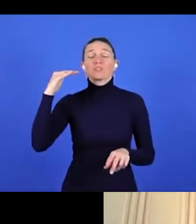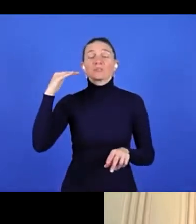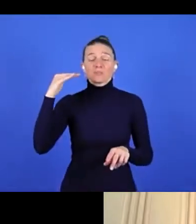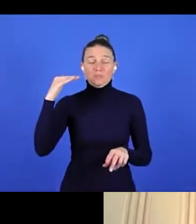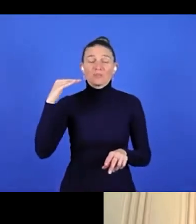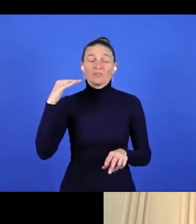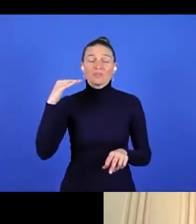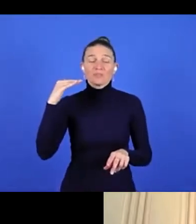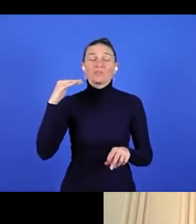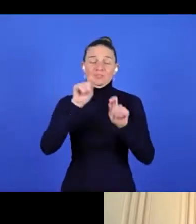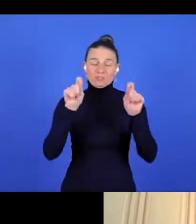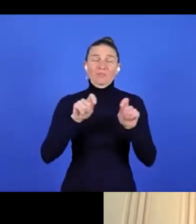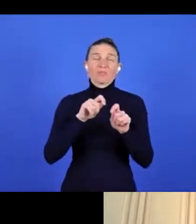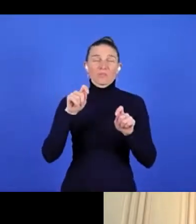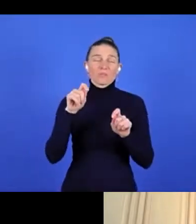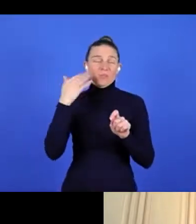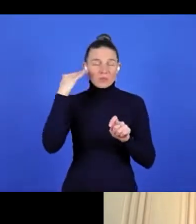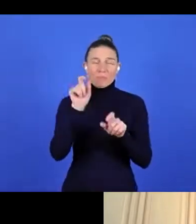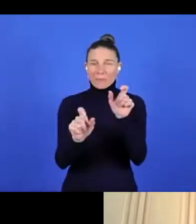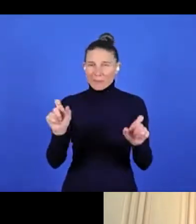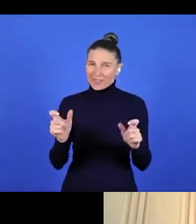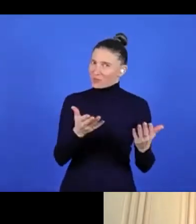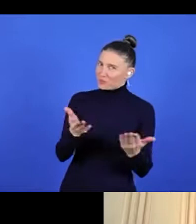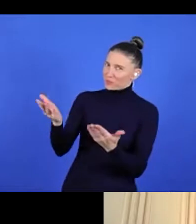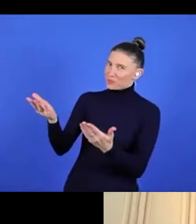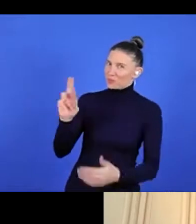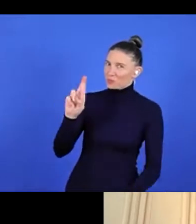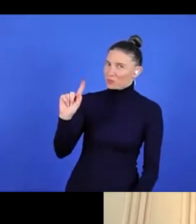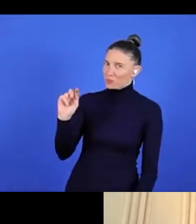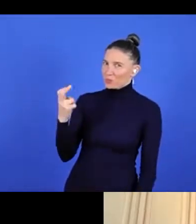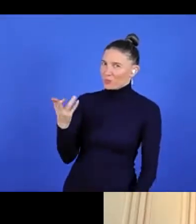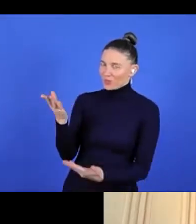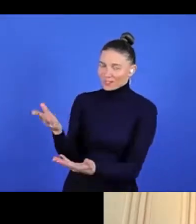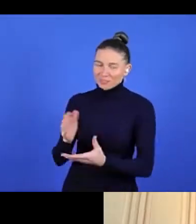, President of the international federation of hard-of-hearing people, Ruth, please, the floor is yours.